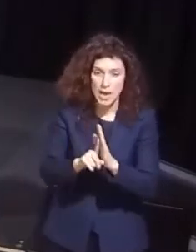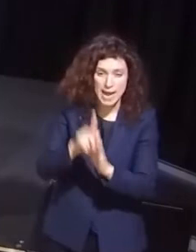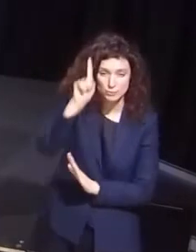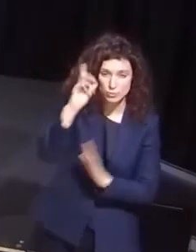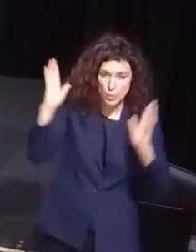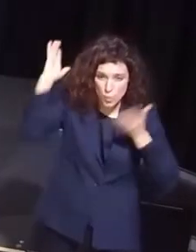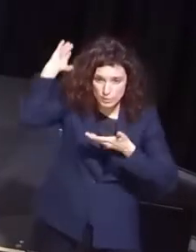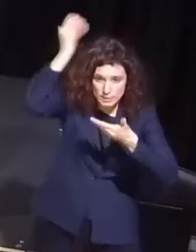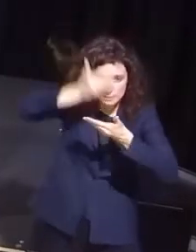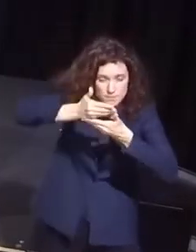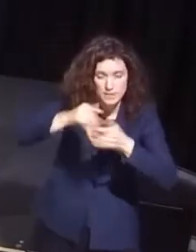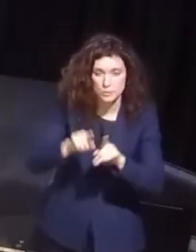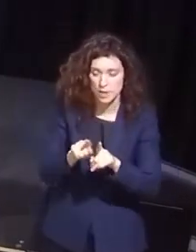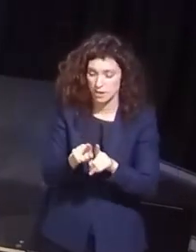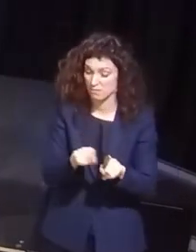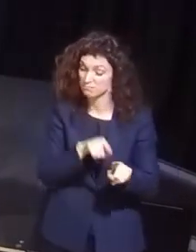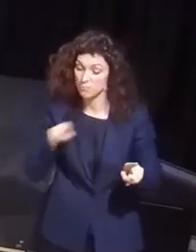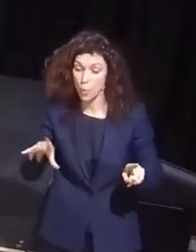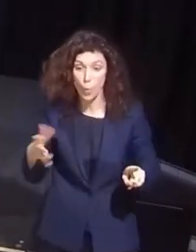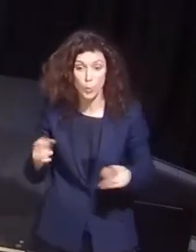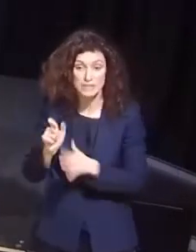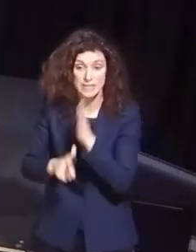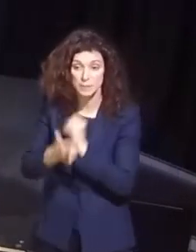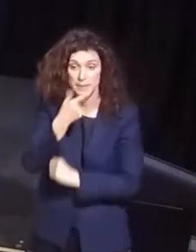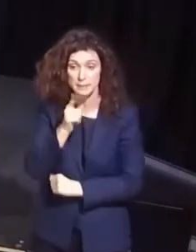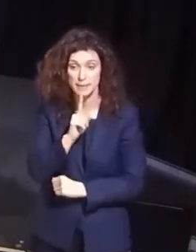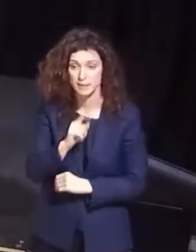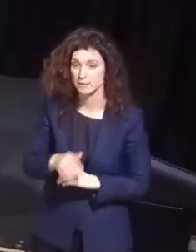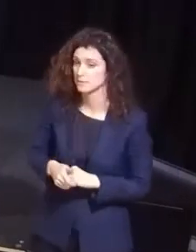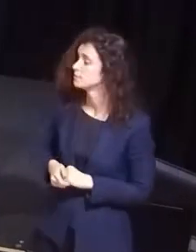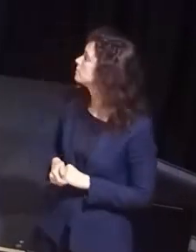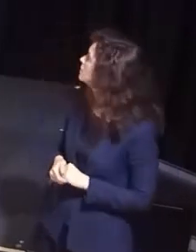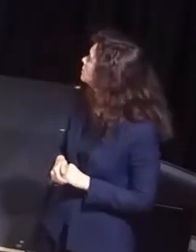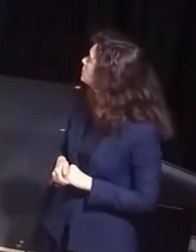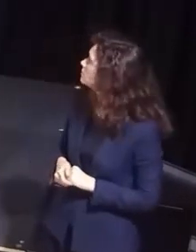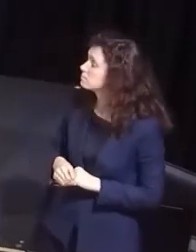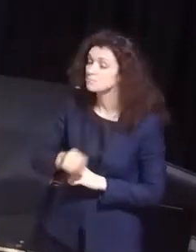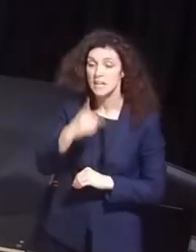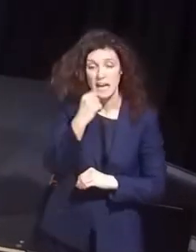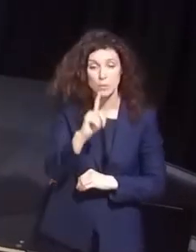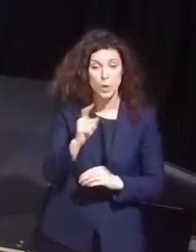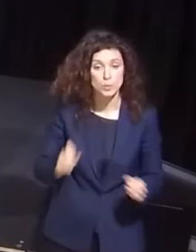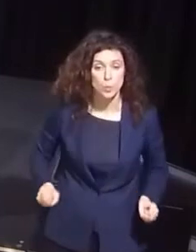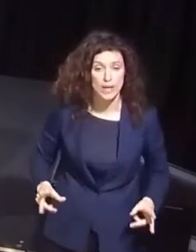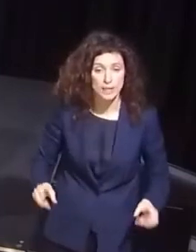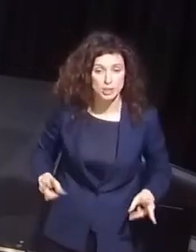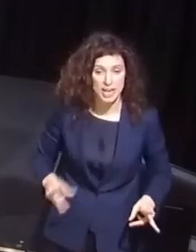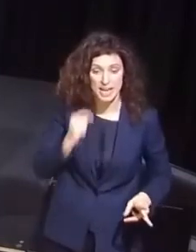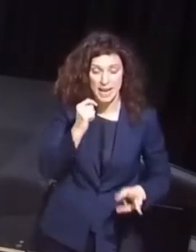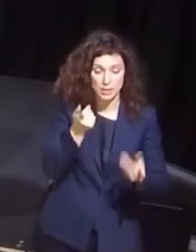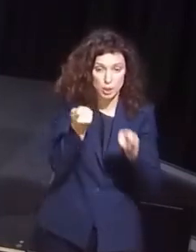but also showing for disabled people that maybe a wheelchair could be controlled with eye gaze. These were eye switches.